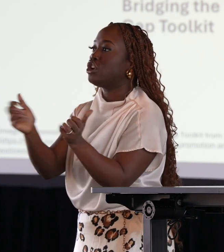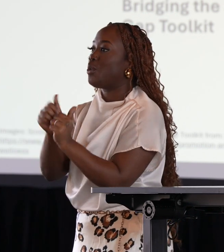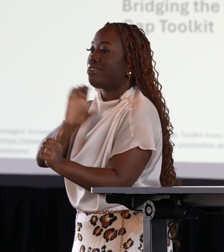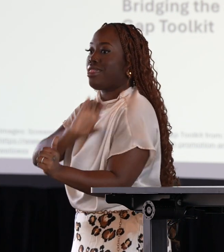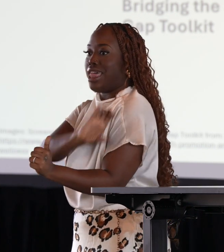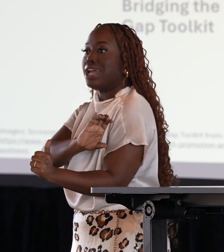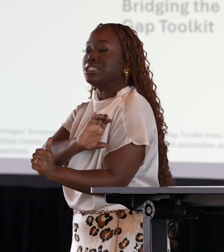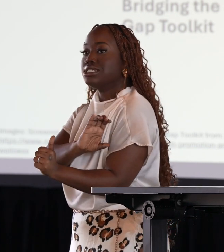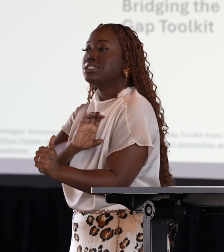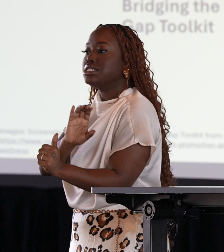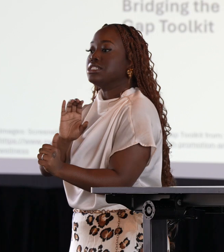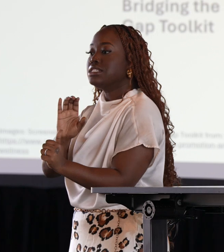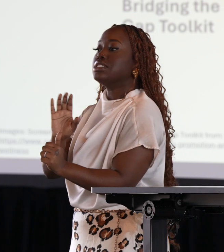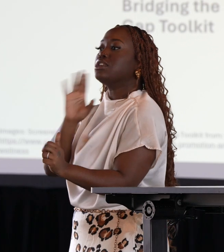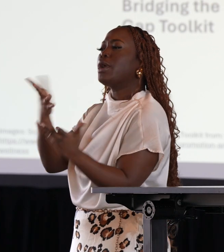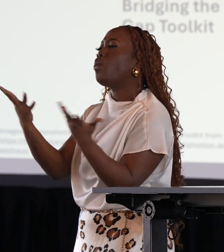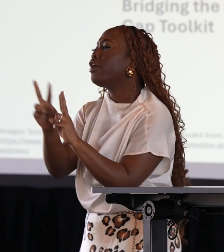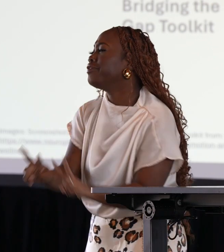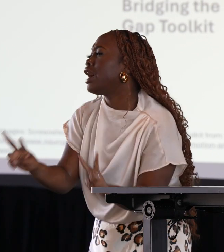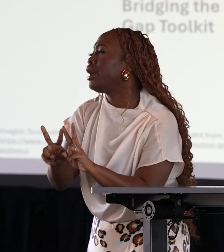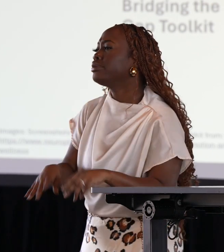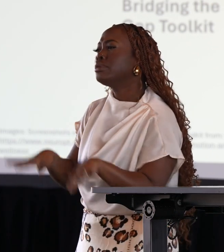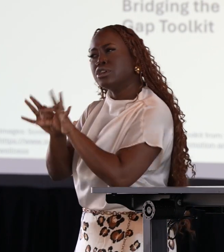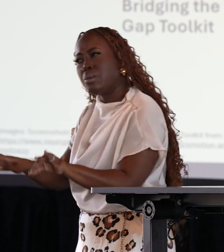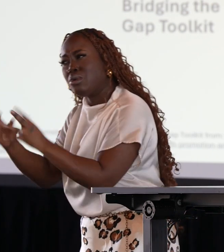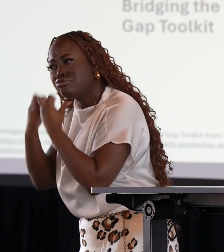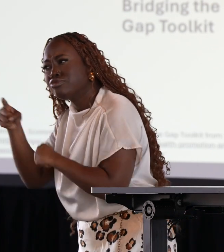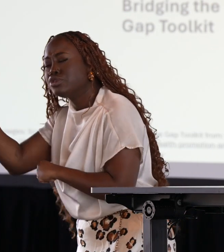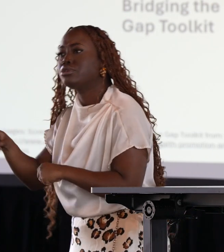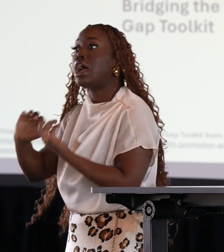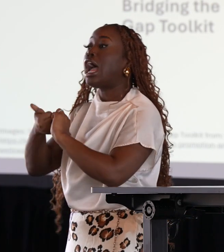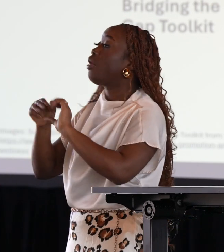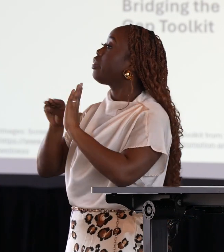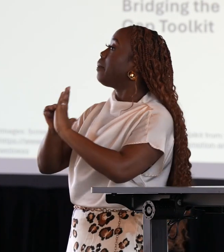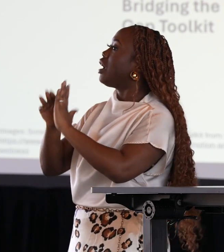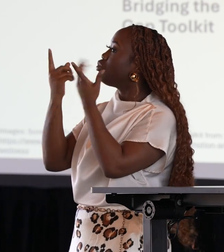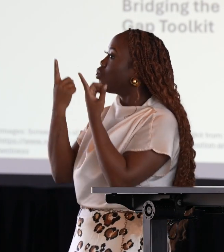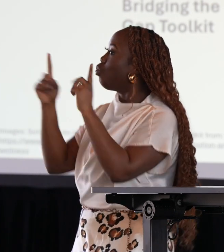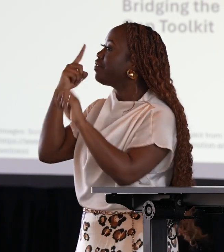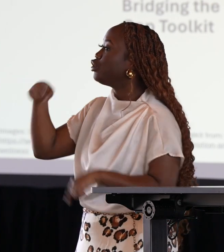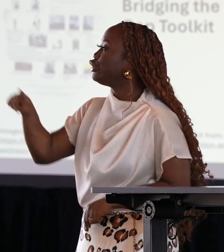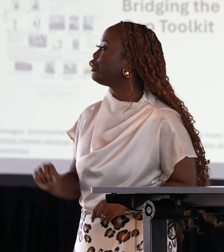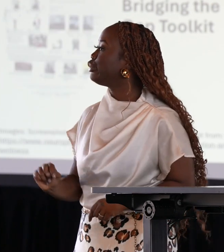and partners about what are their values, what's important to you? How does this how do these models work? There is a